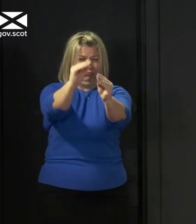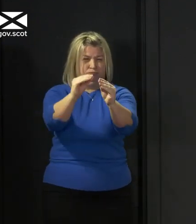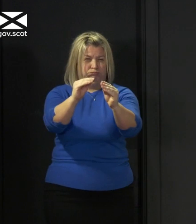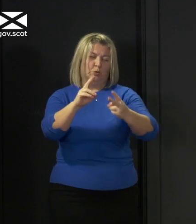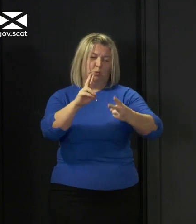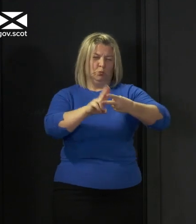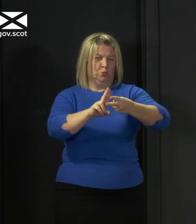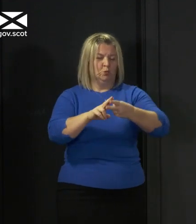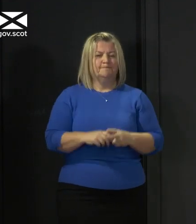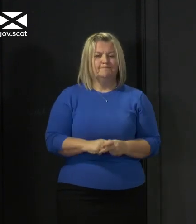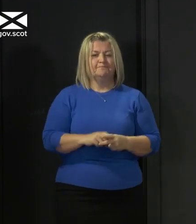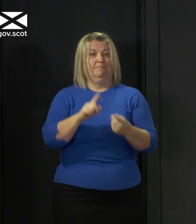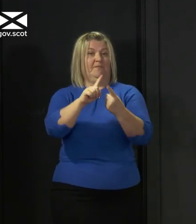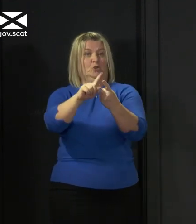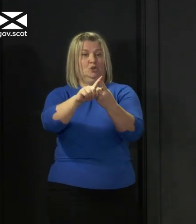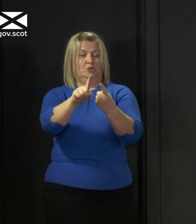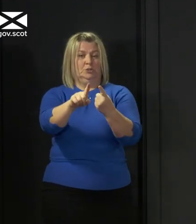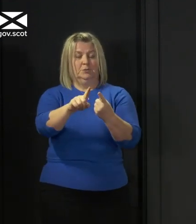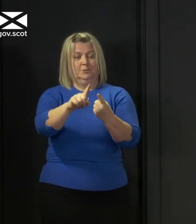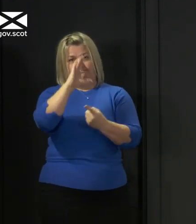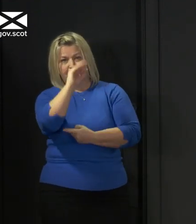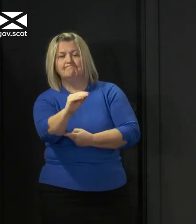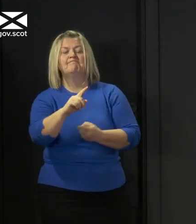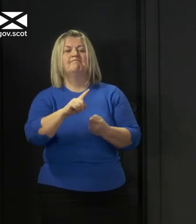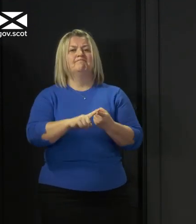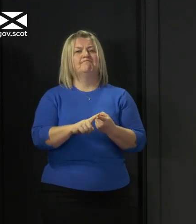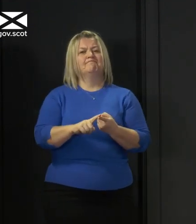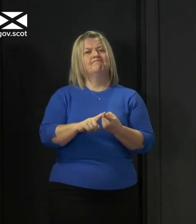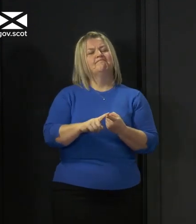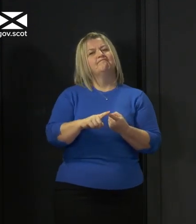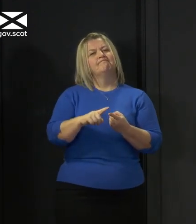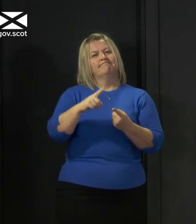the first is the help we're making available to people who are right now